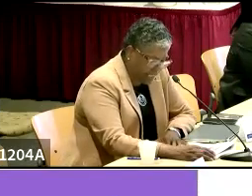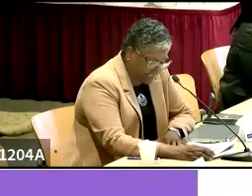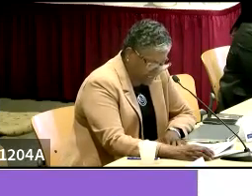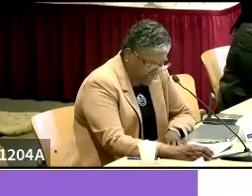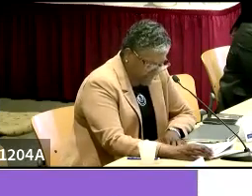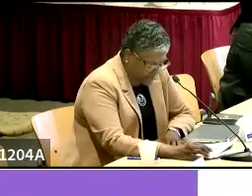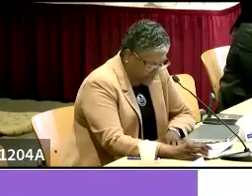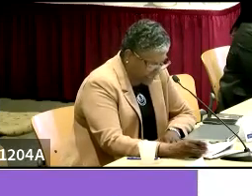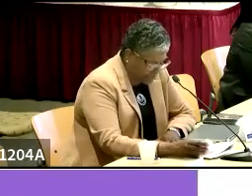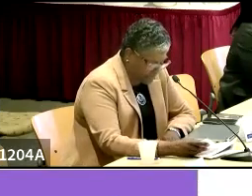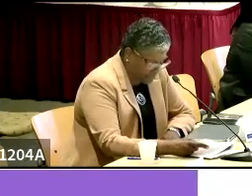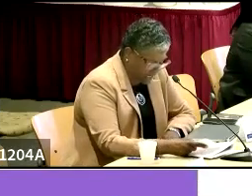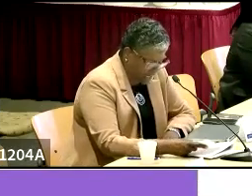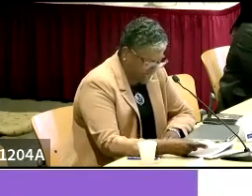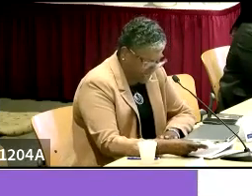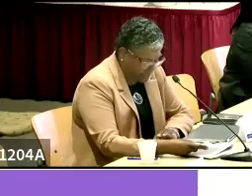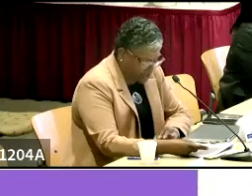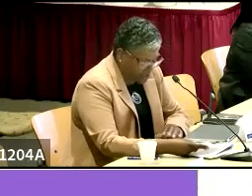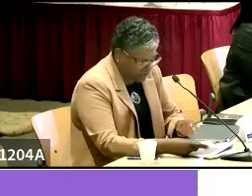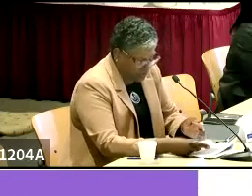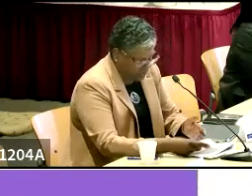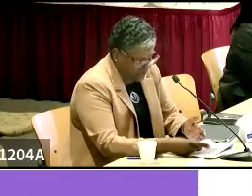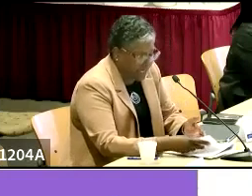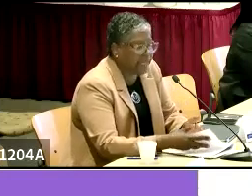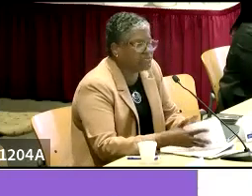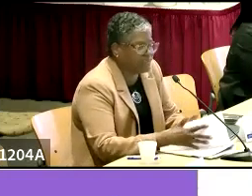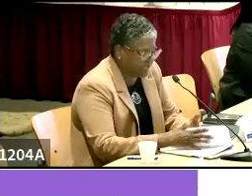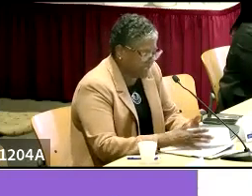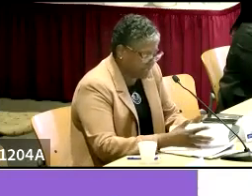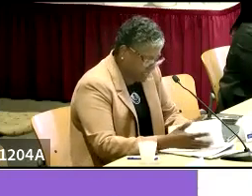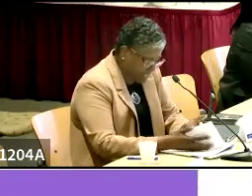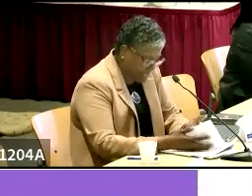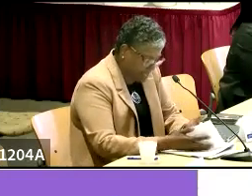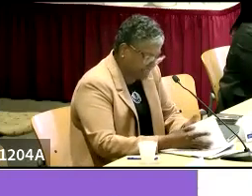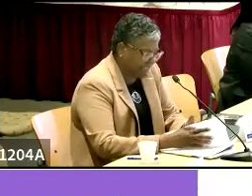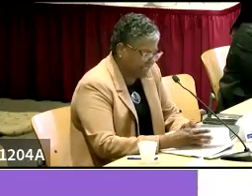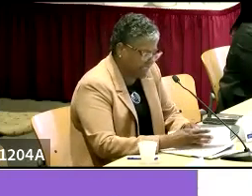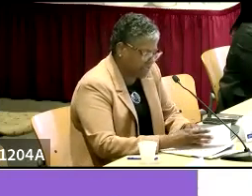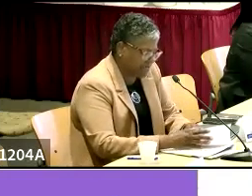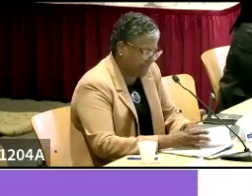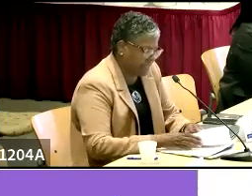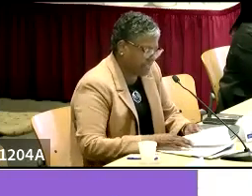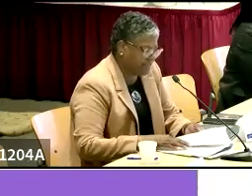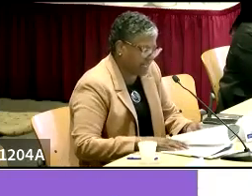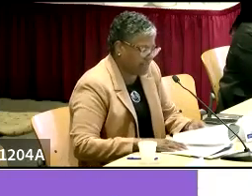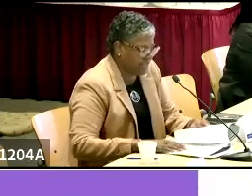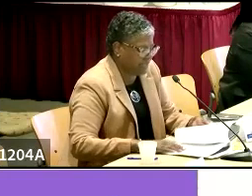And this is the foundation for creating long-term change within CDC to advance health equity.